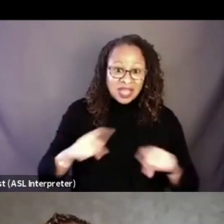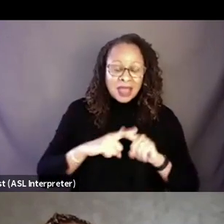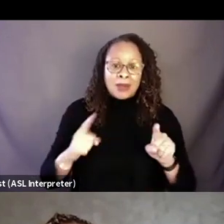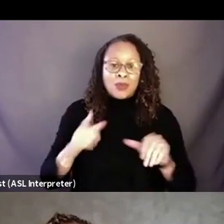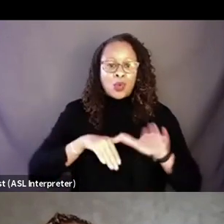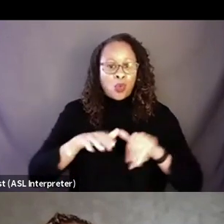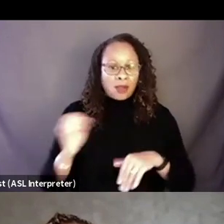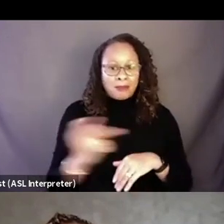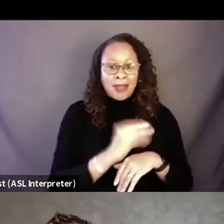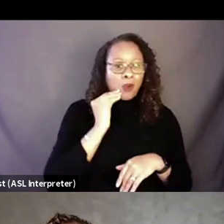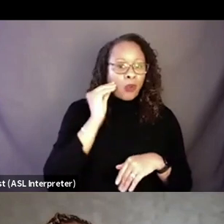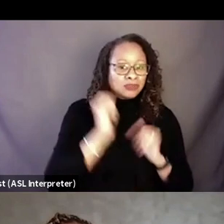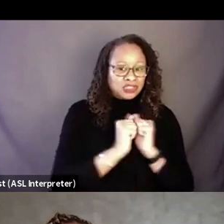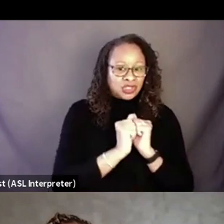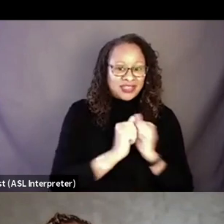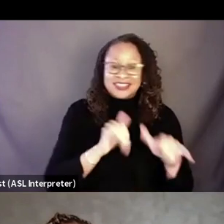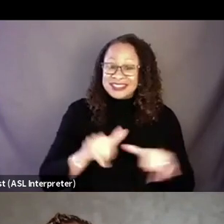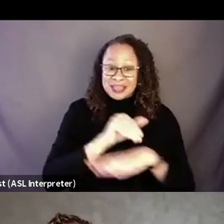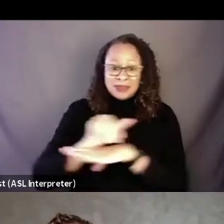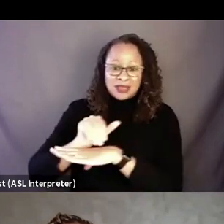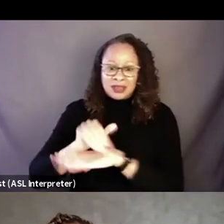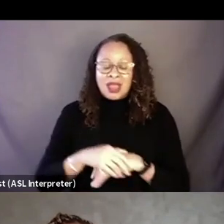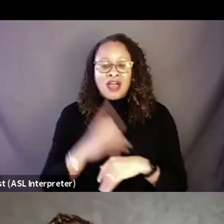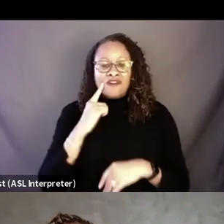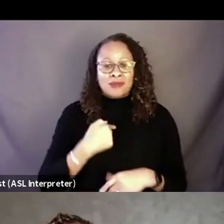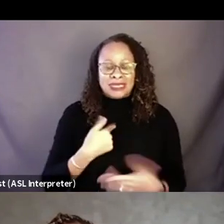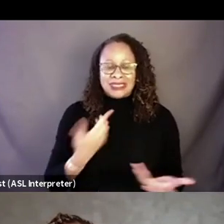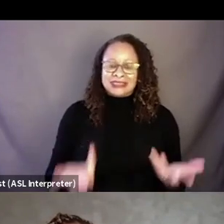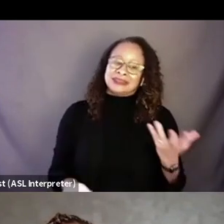we go back home together that same evening for me was like,